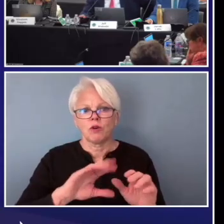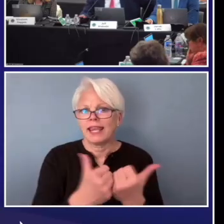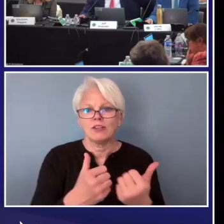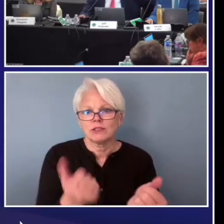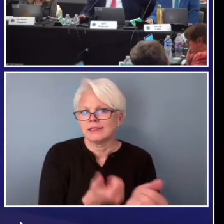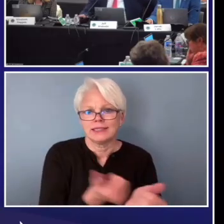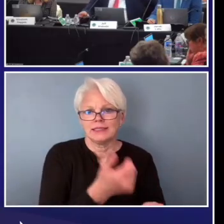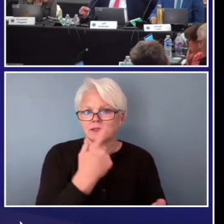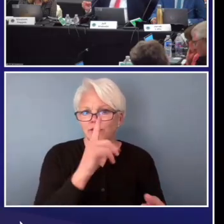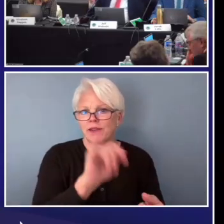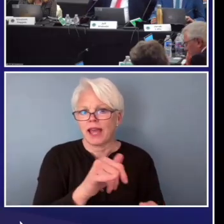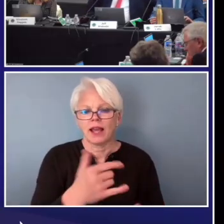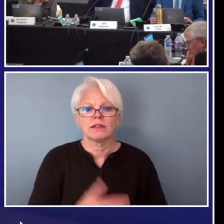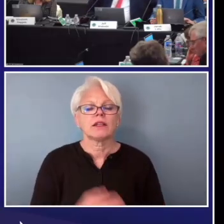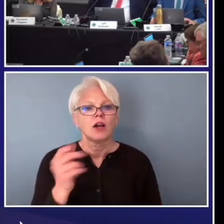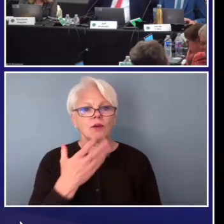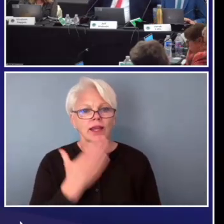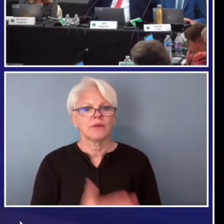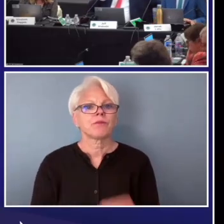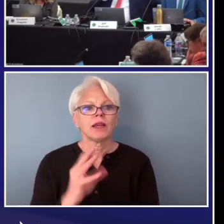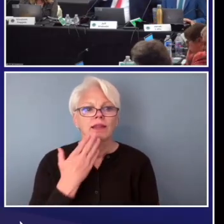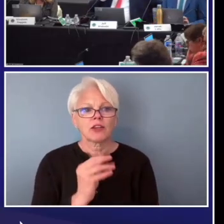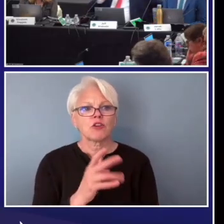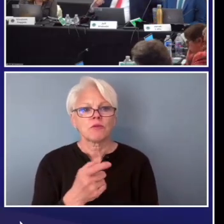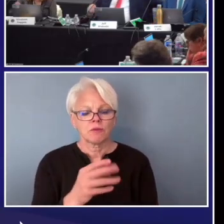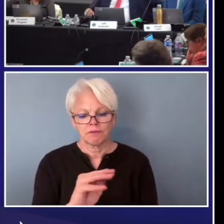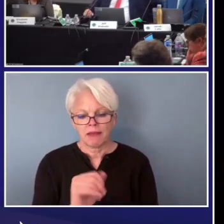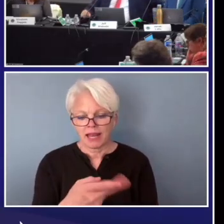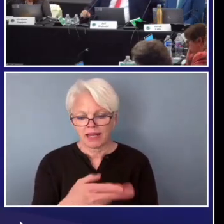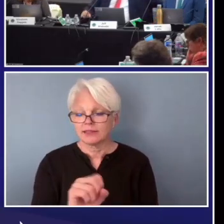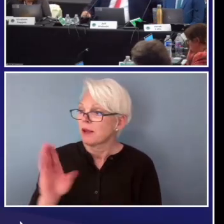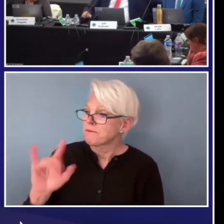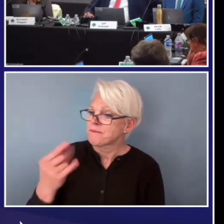Thank you, Magnus. Beth, did you have something additional? No problem.